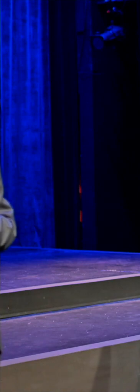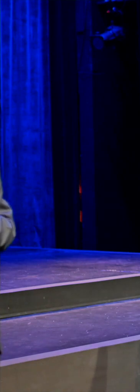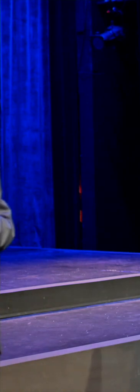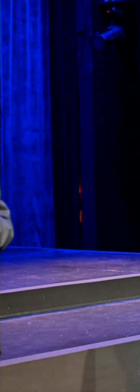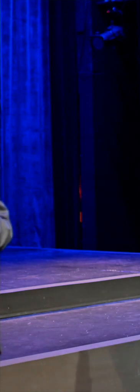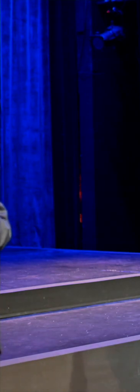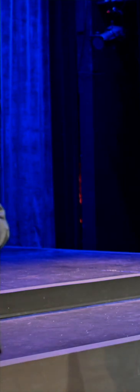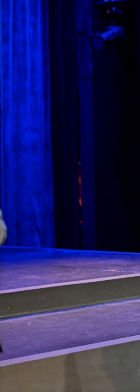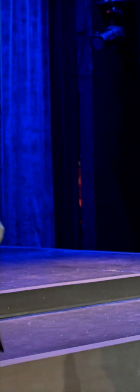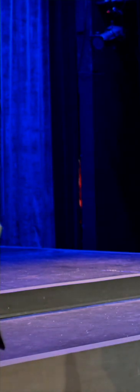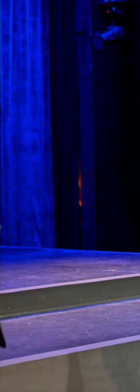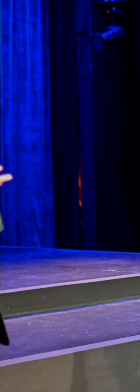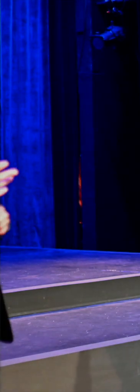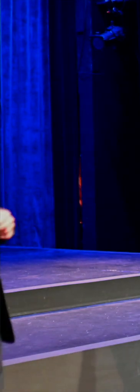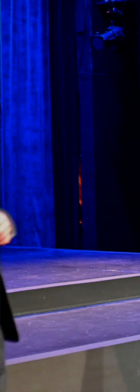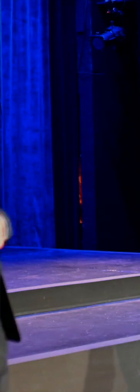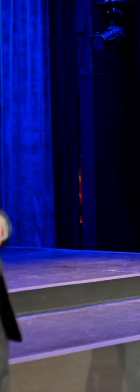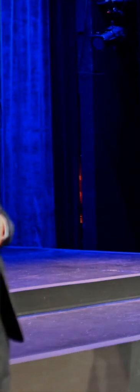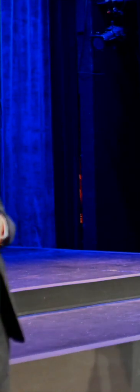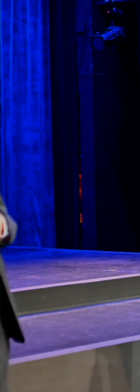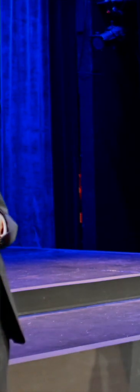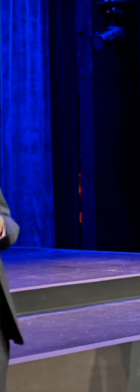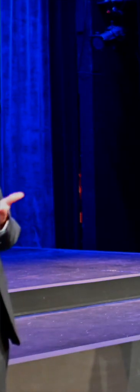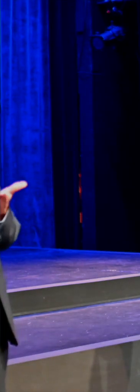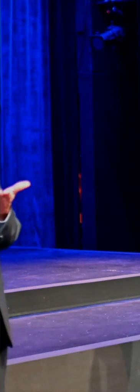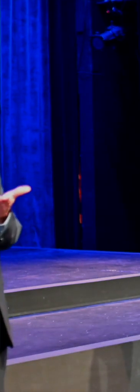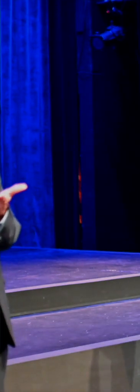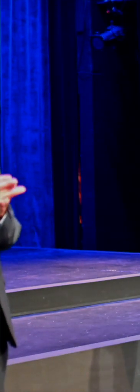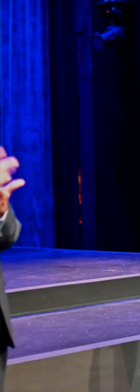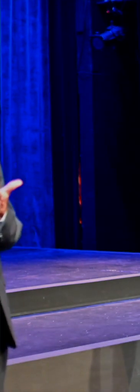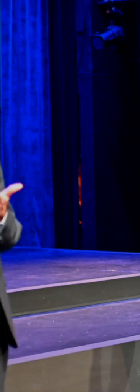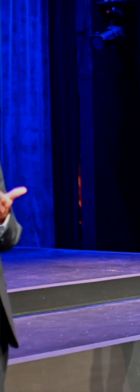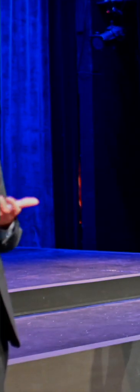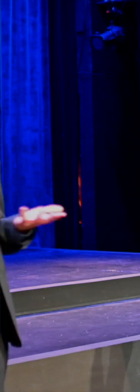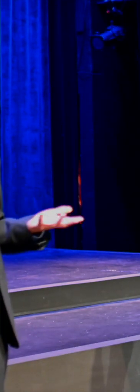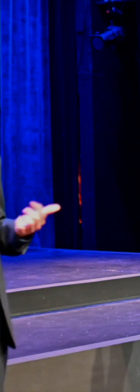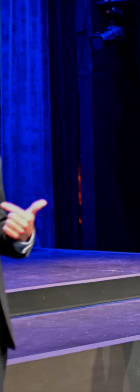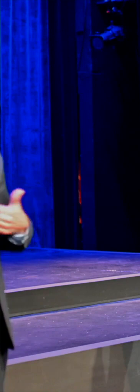my spirit said they're stopping for you and I'm like why why would he be stopping for for